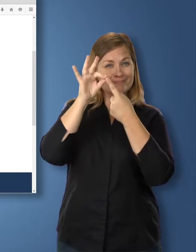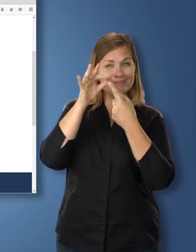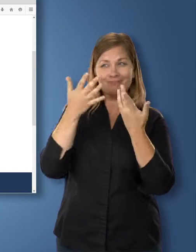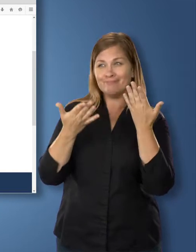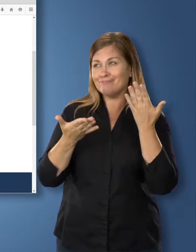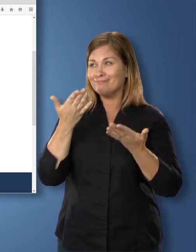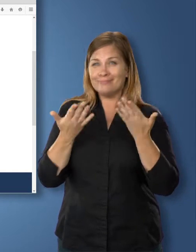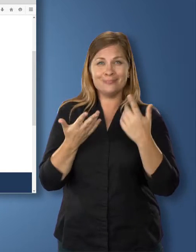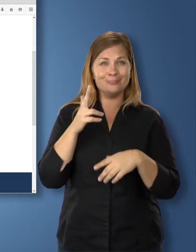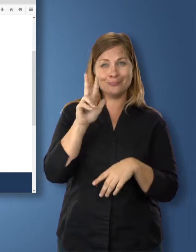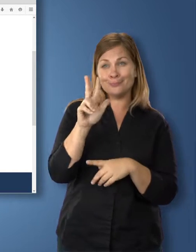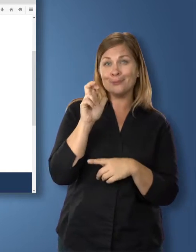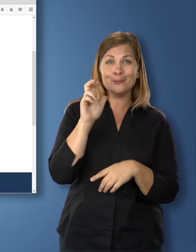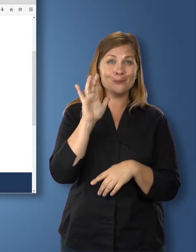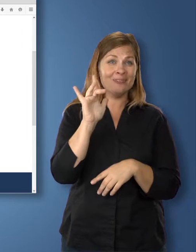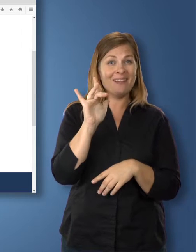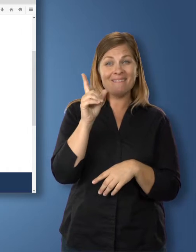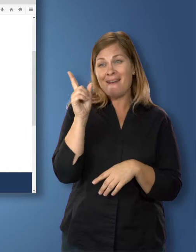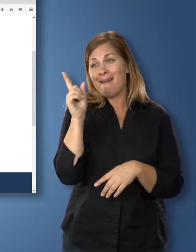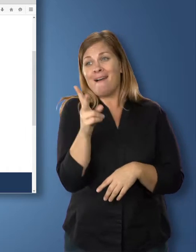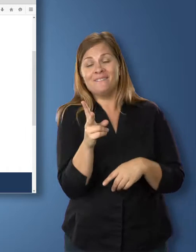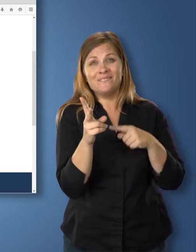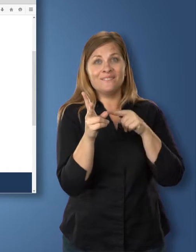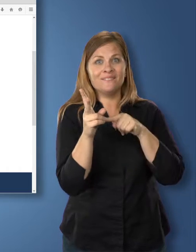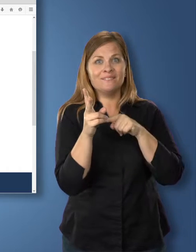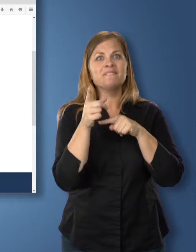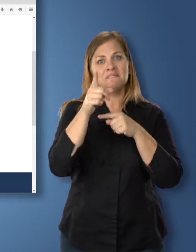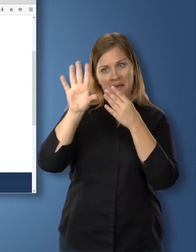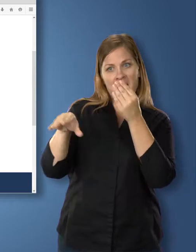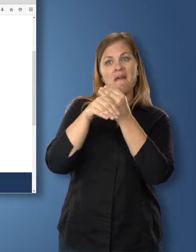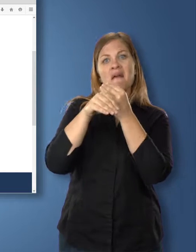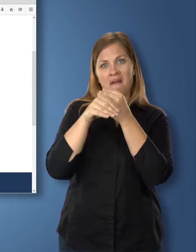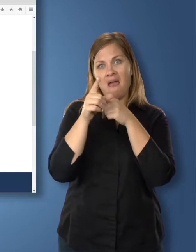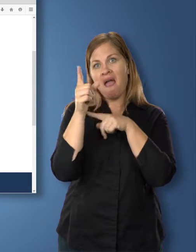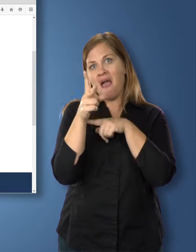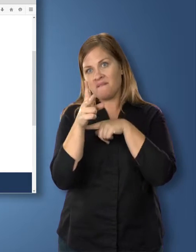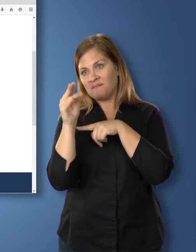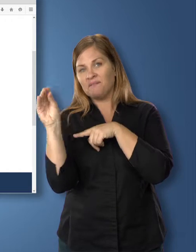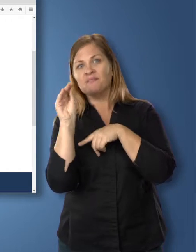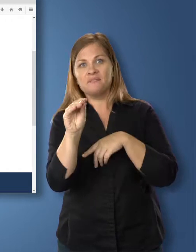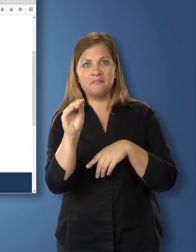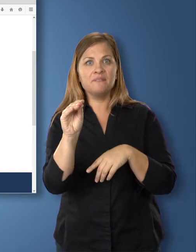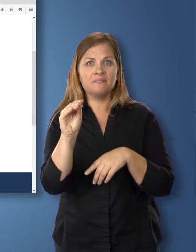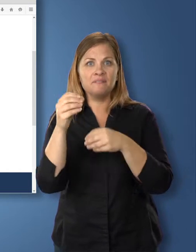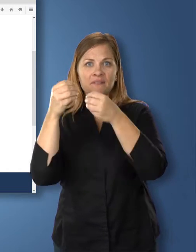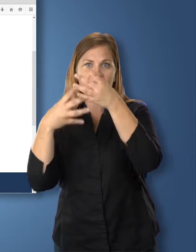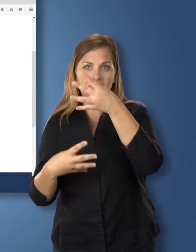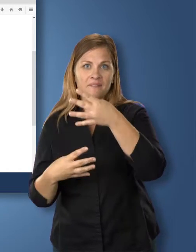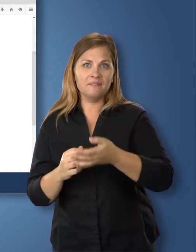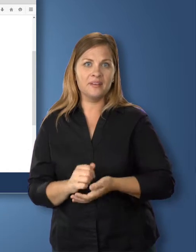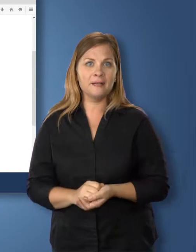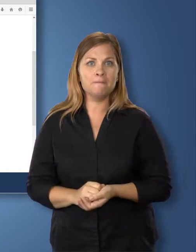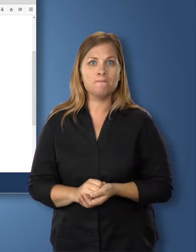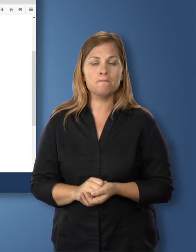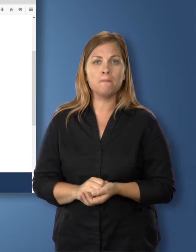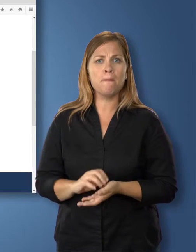There is a box to the right to click if your house number has a suffix (for example 325 1/2).